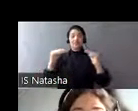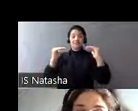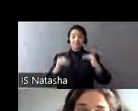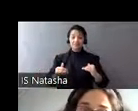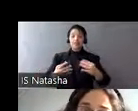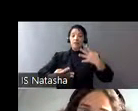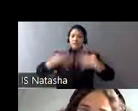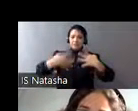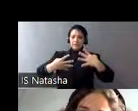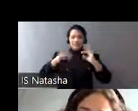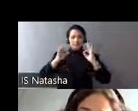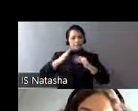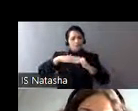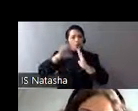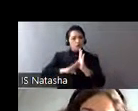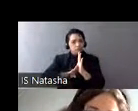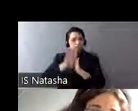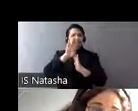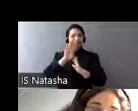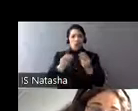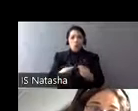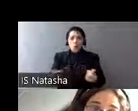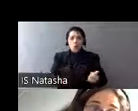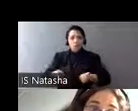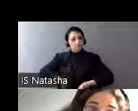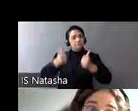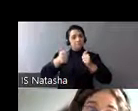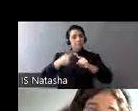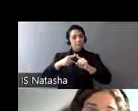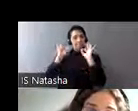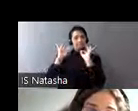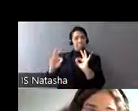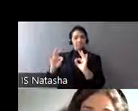You can see a lot more, we, in the report, you have all the data priorities that were